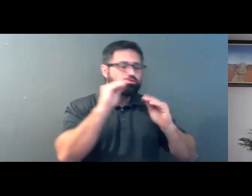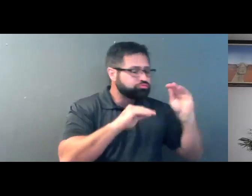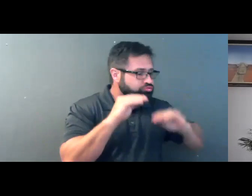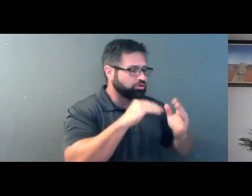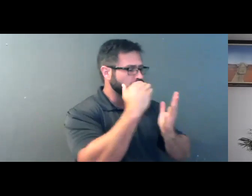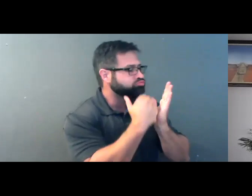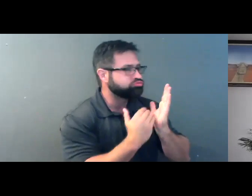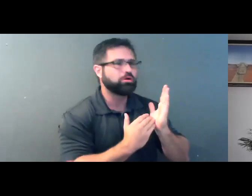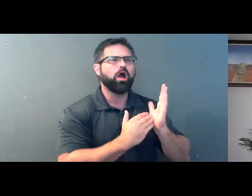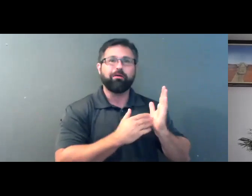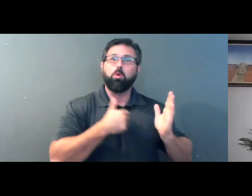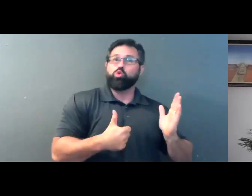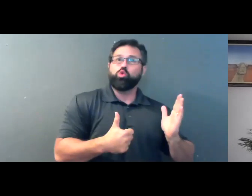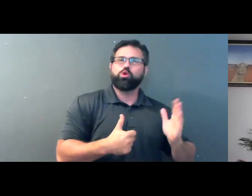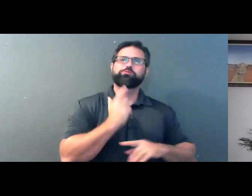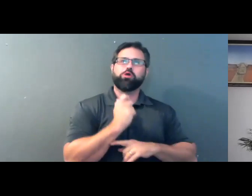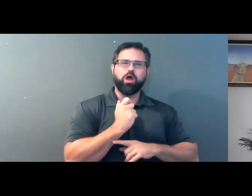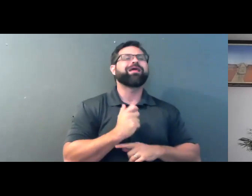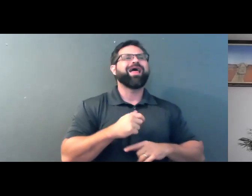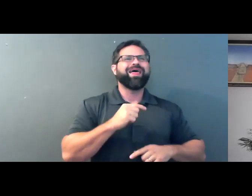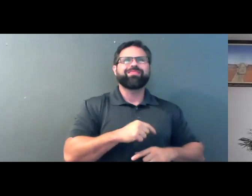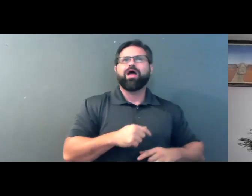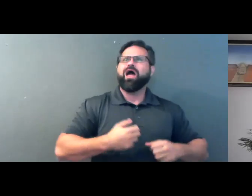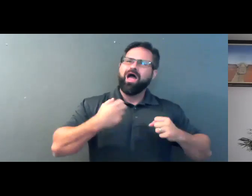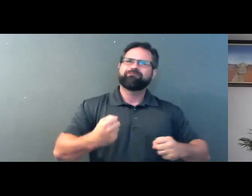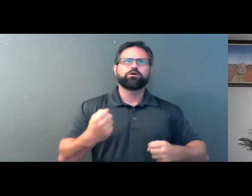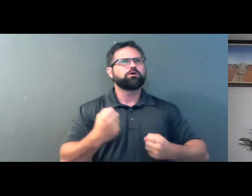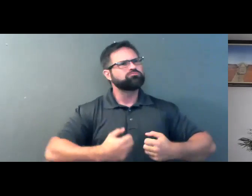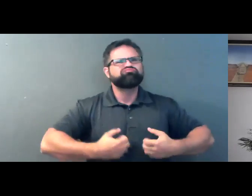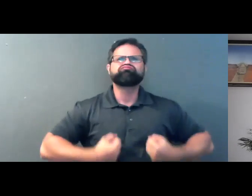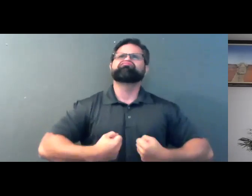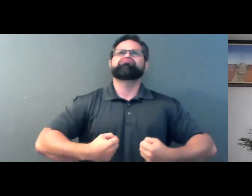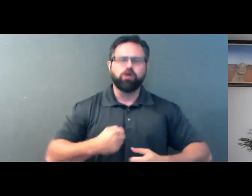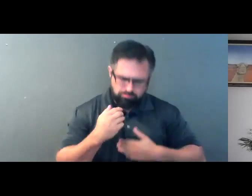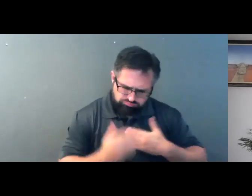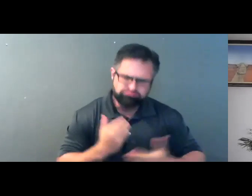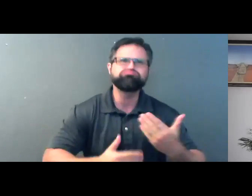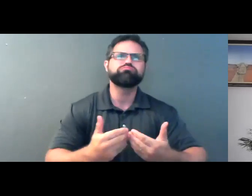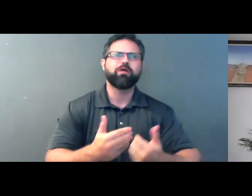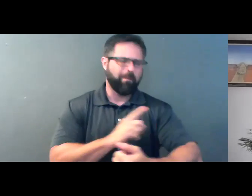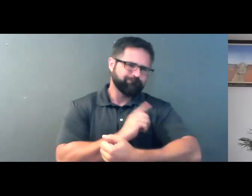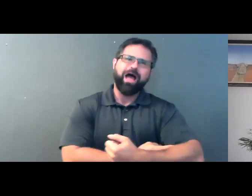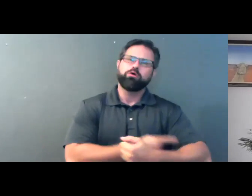with disabilities um entities and ngos coming together to develop the guidelines so with those